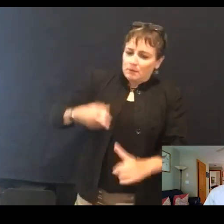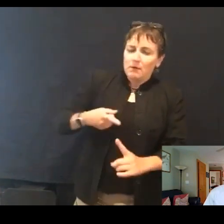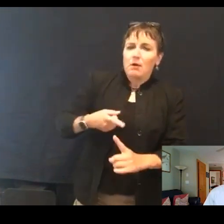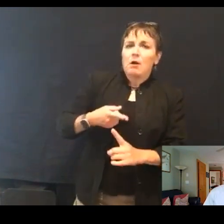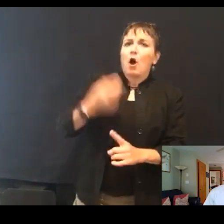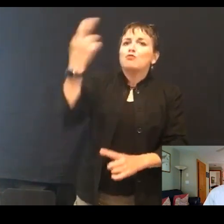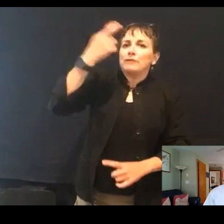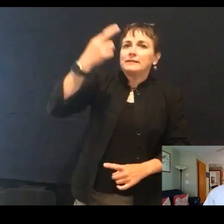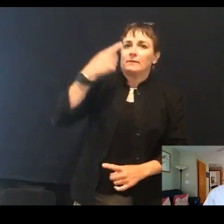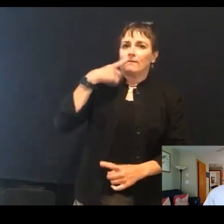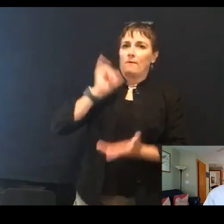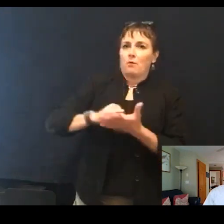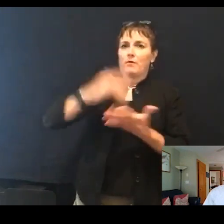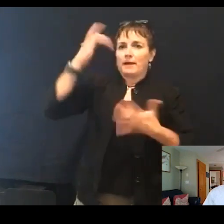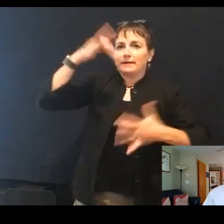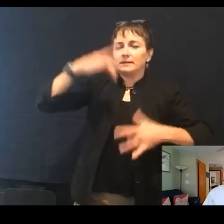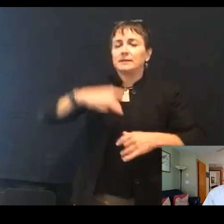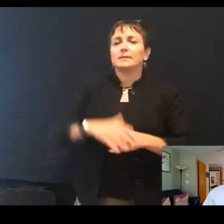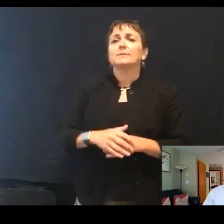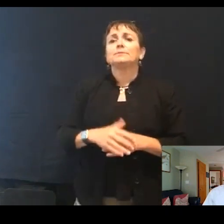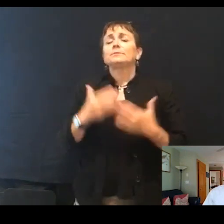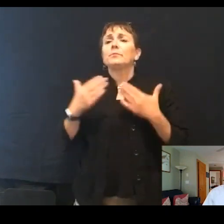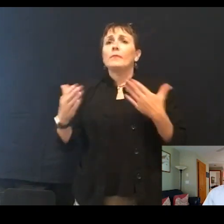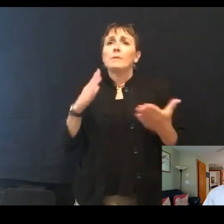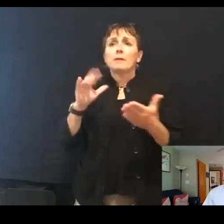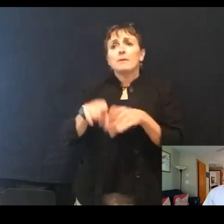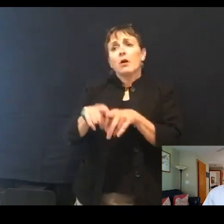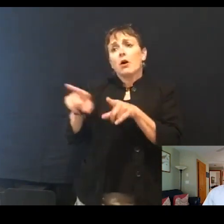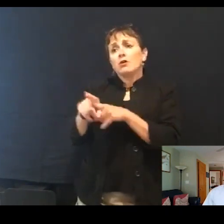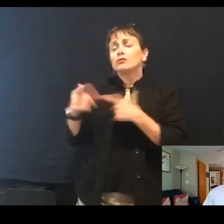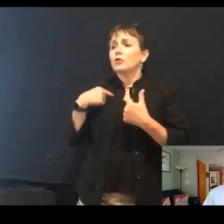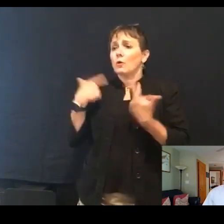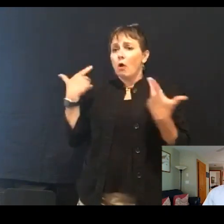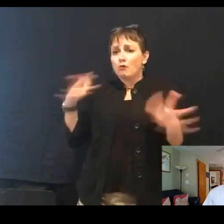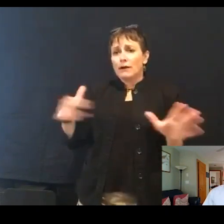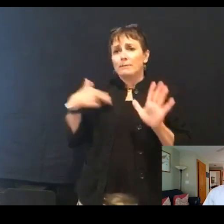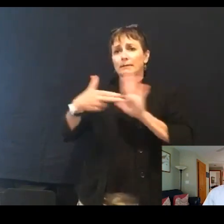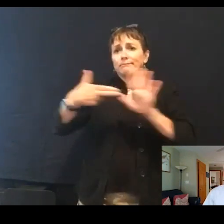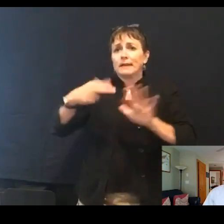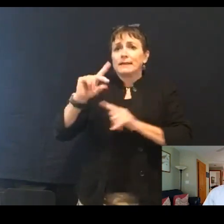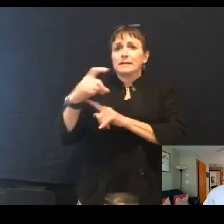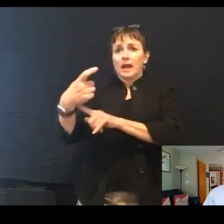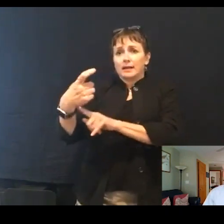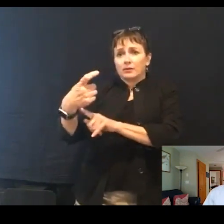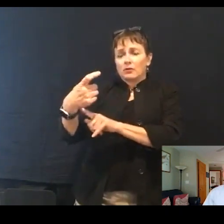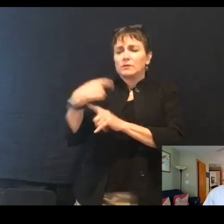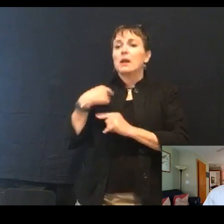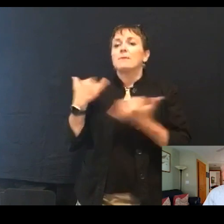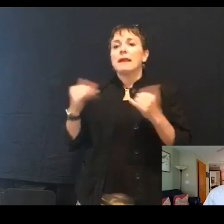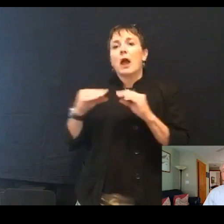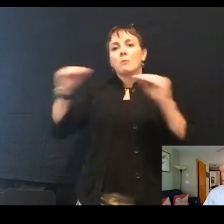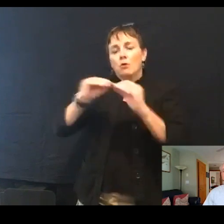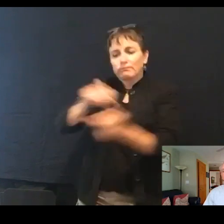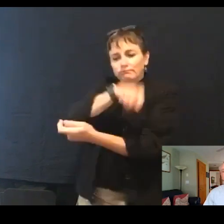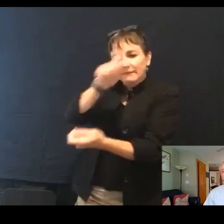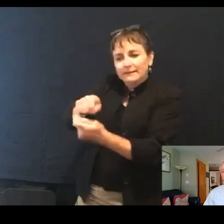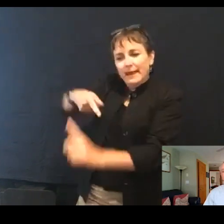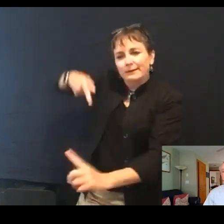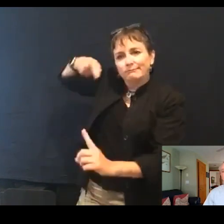that you can point to. It may confirm or refine a clinical diagnosis. And in refining a clinical diagnosis,